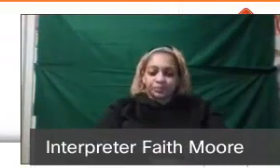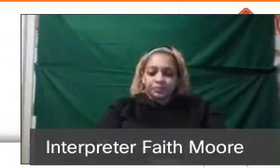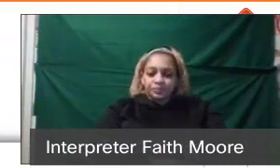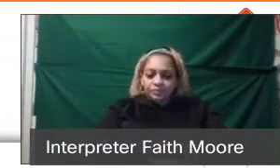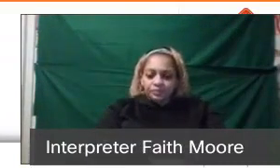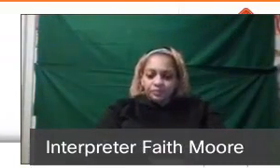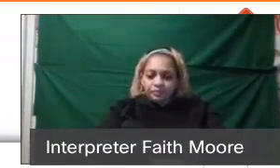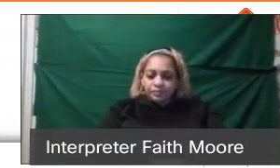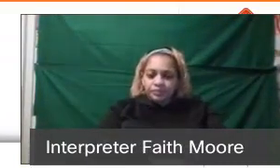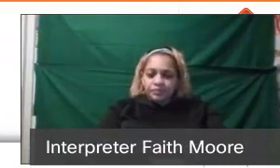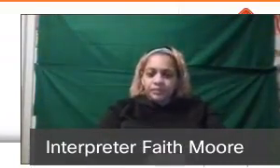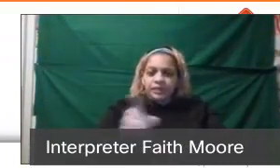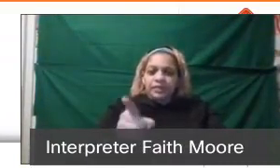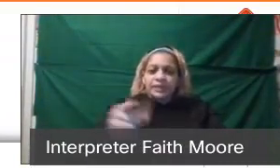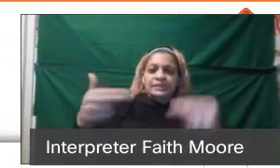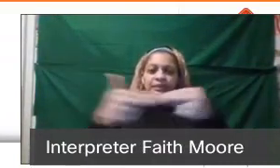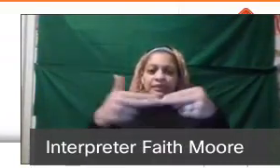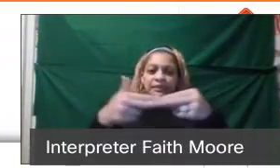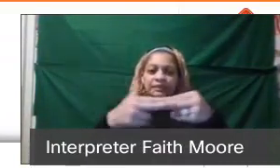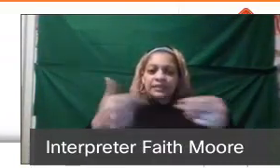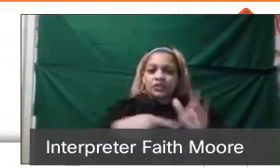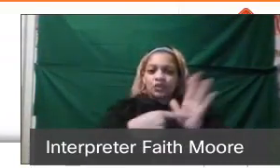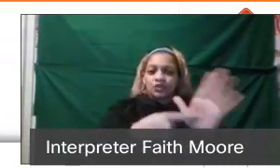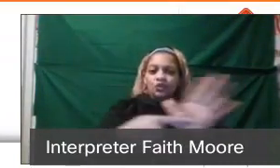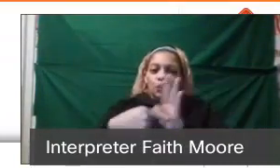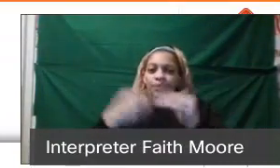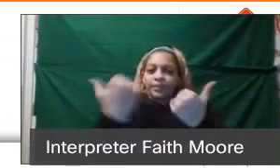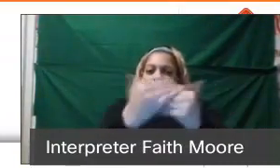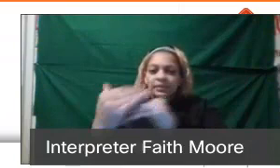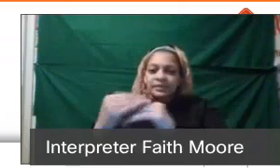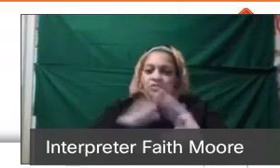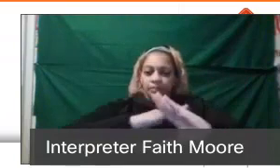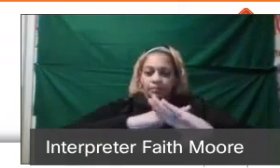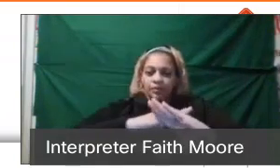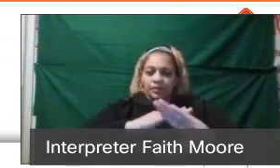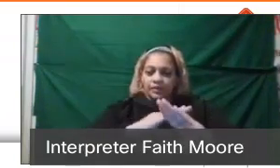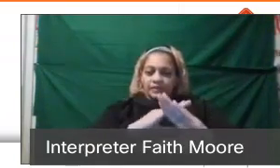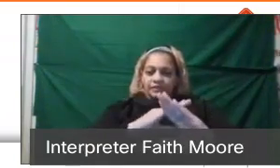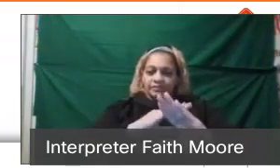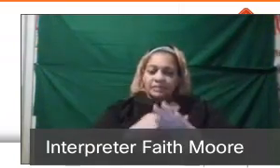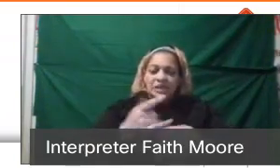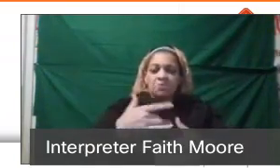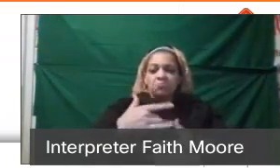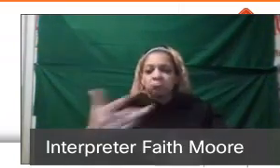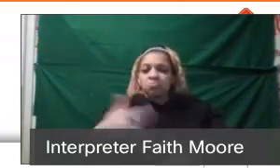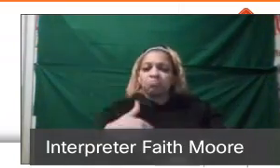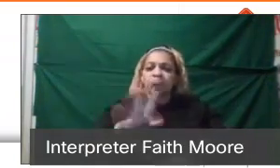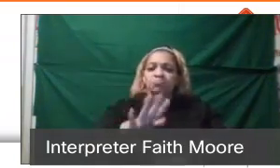And Here's just a slide that kind of shows what the limits of that barrier will be. And just a typical section that.